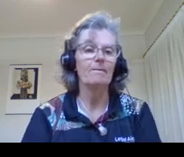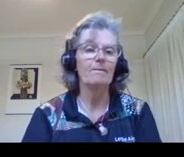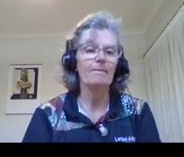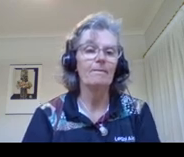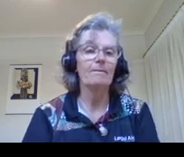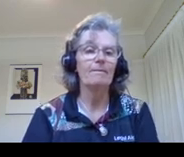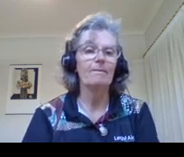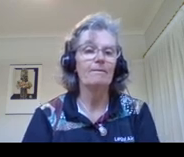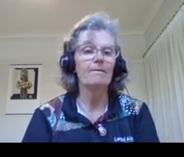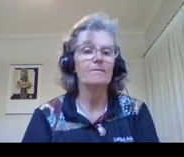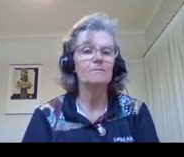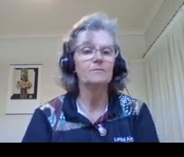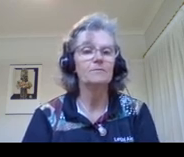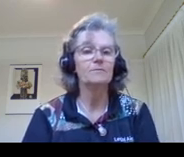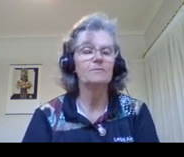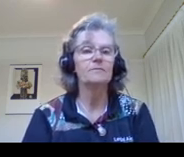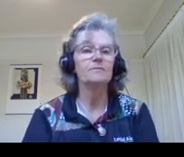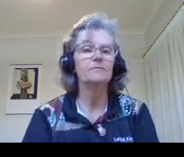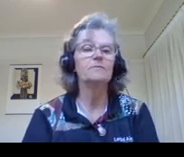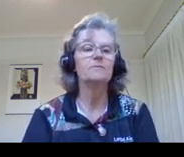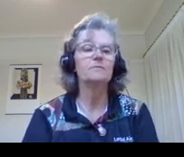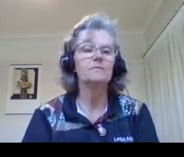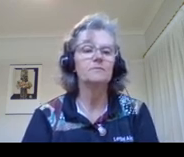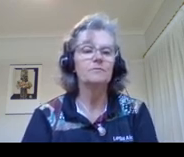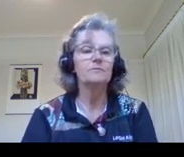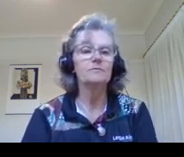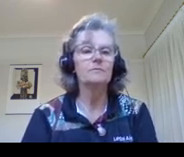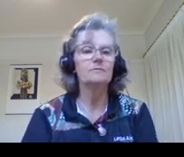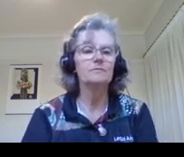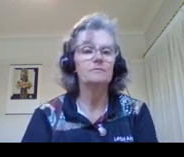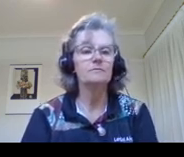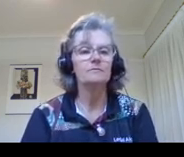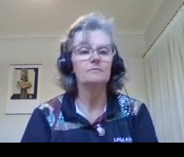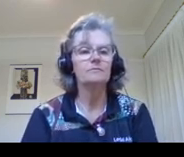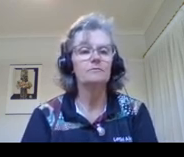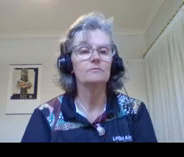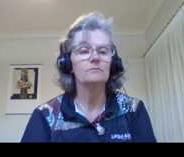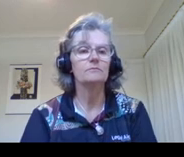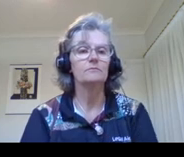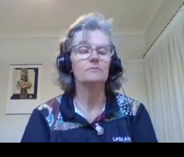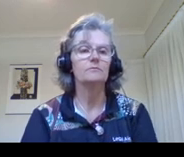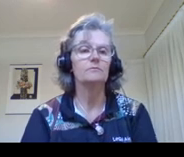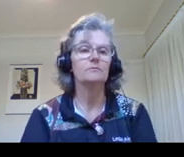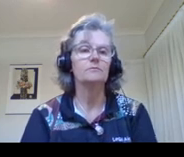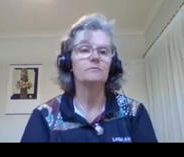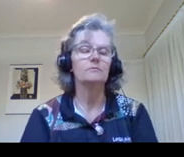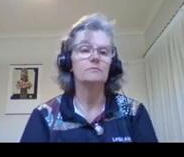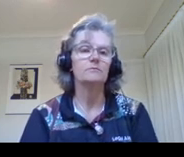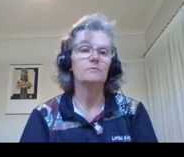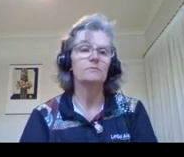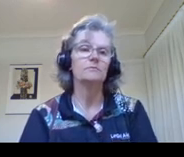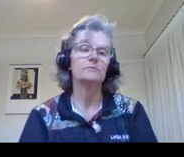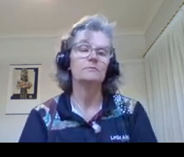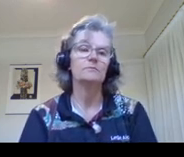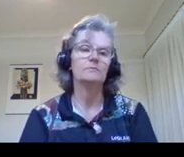updating your details recently they have updated their new it system where once you are registered